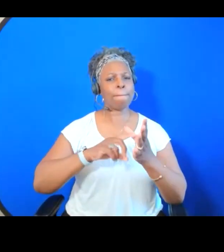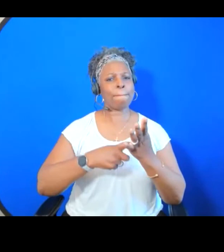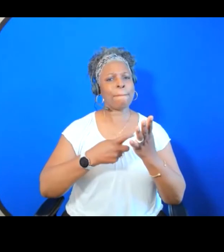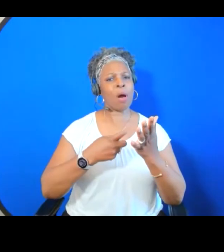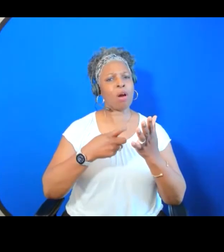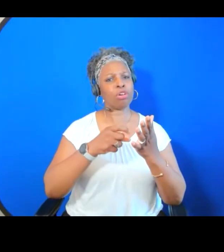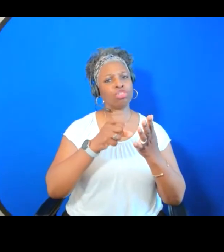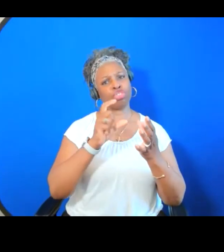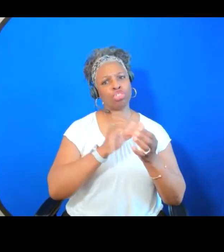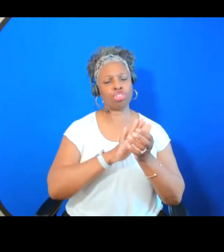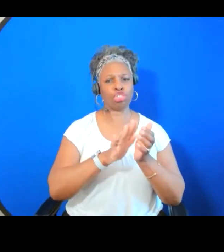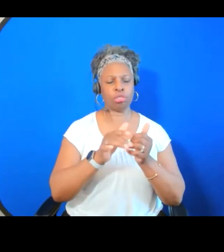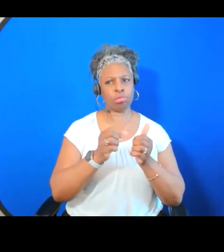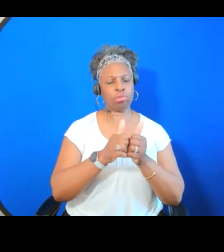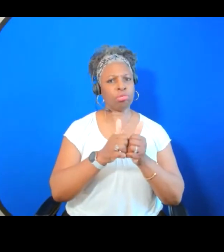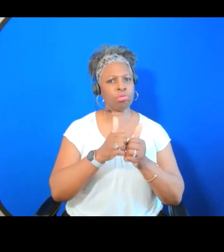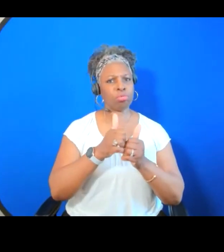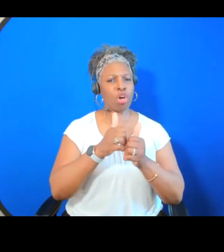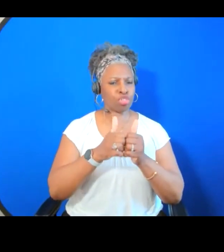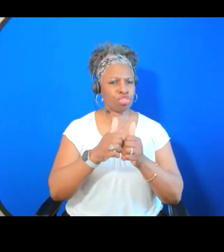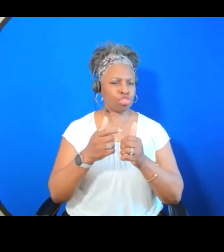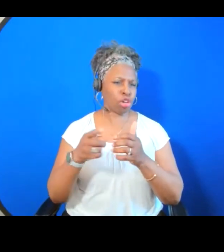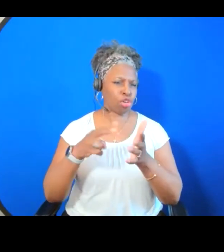And by the “expanded field”, we mean the work that happens